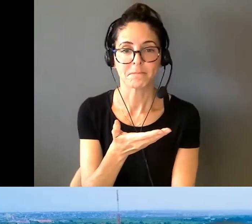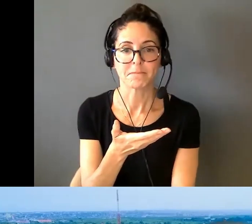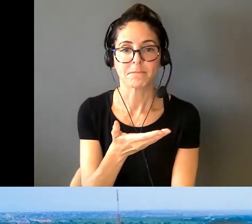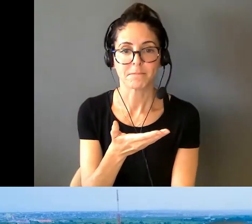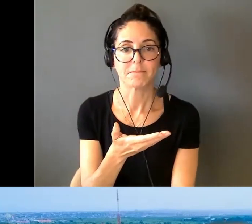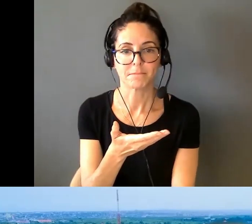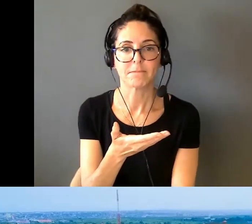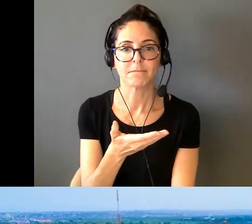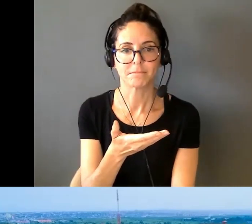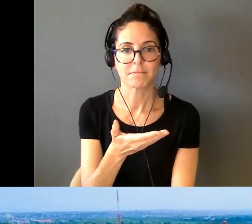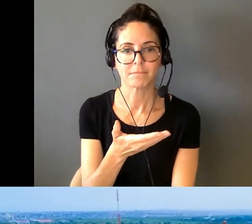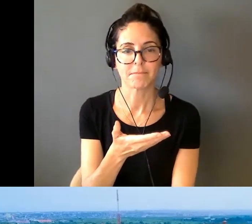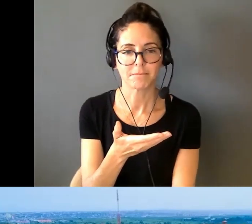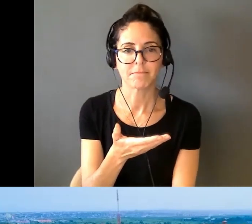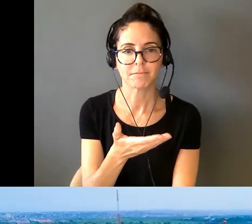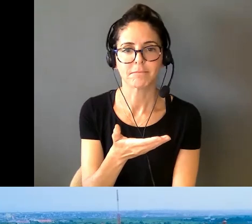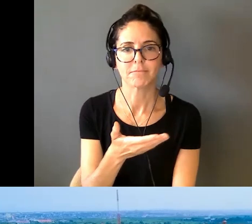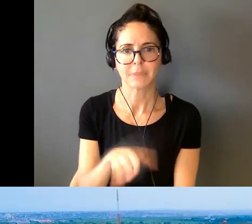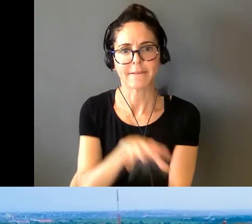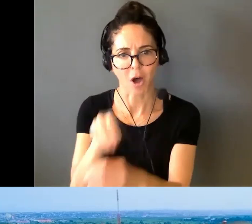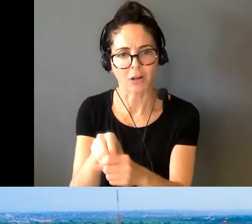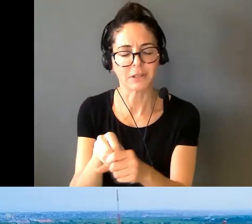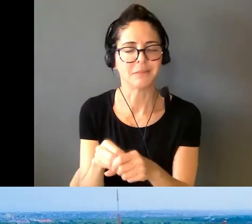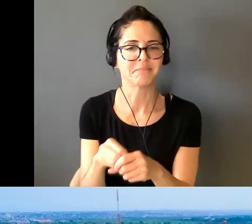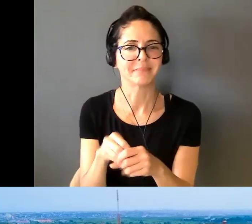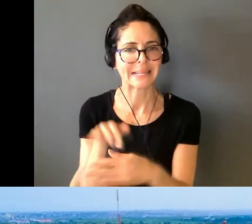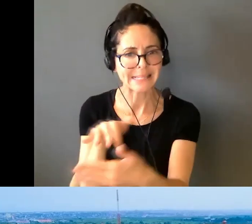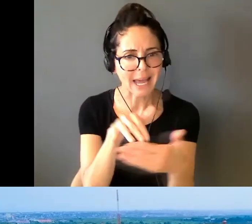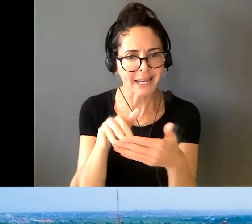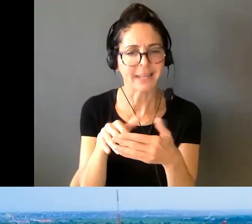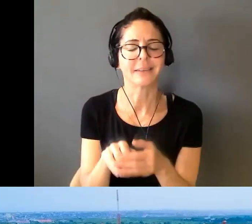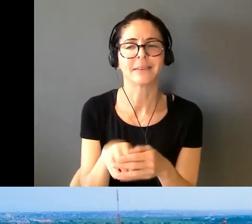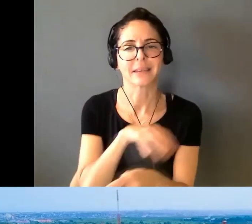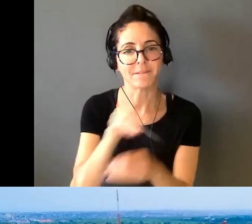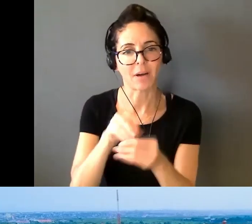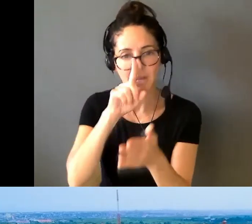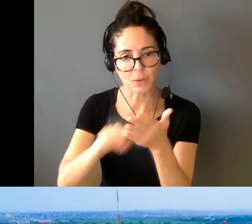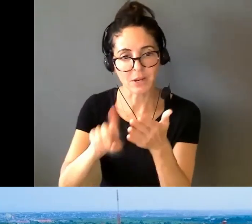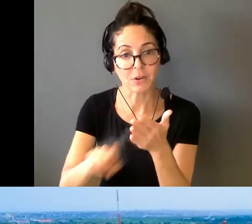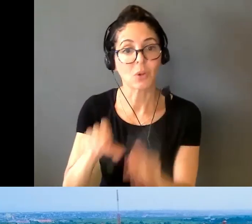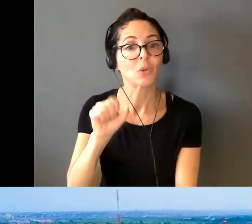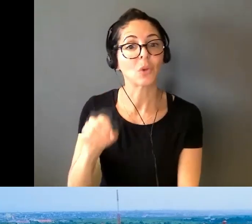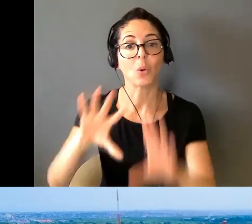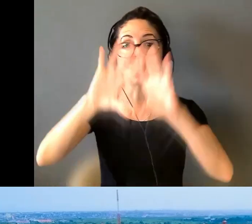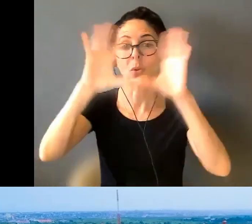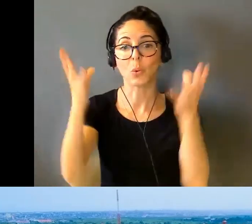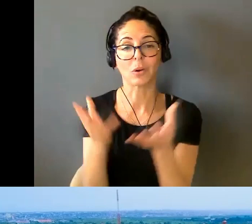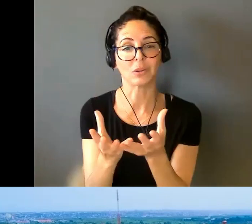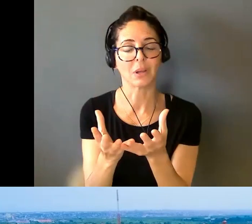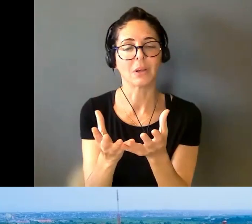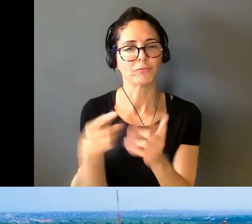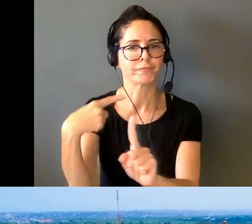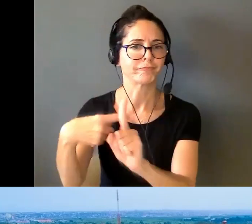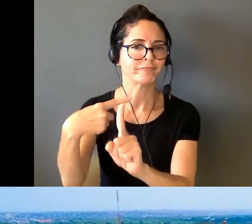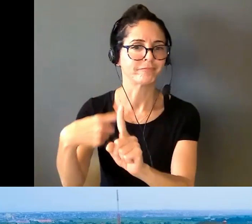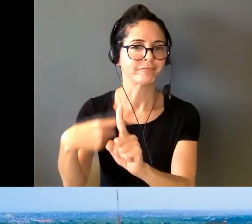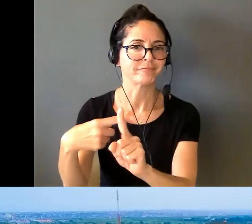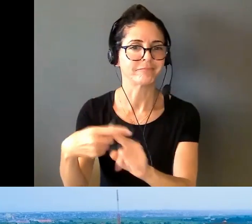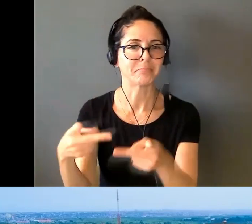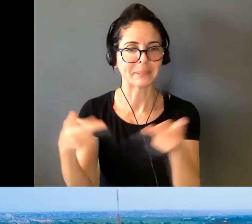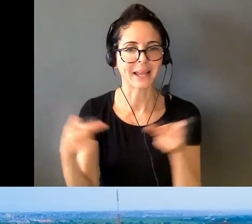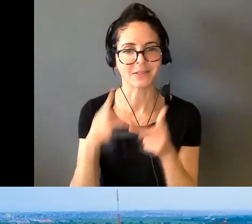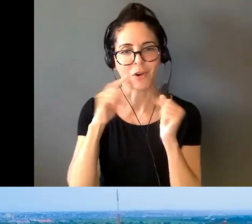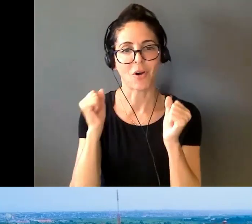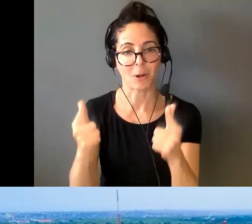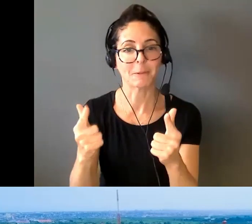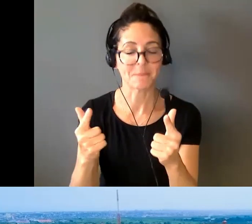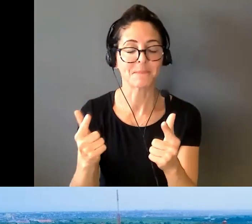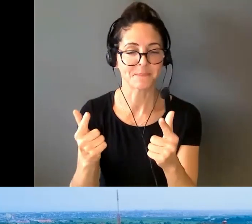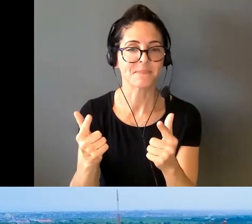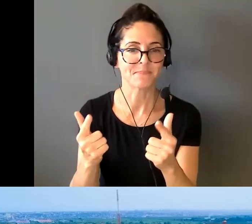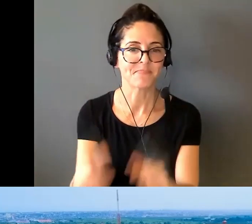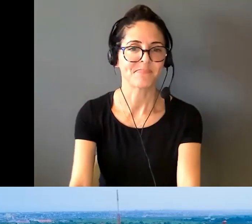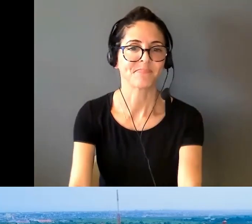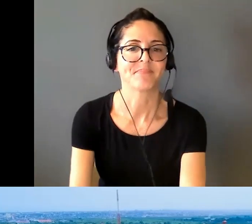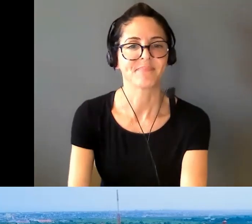pursue this, so that together we make the whole world a good place for all of us. And as we go